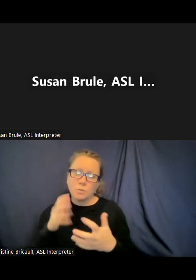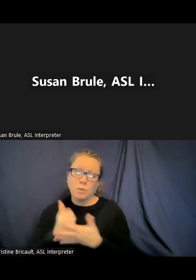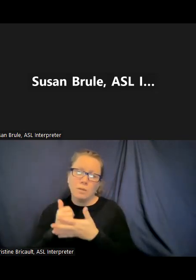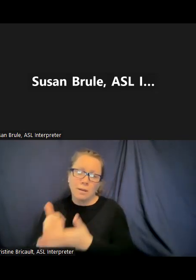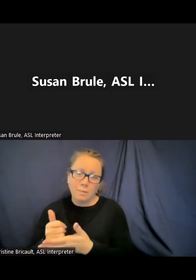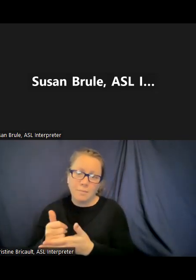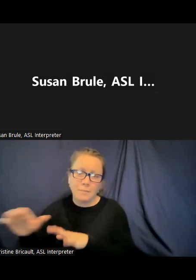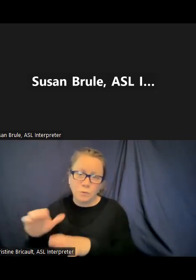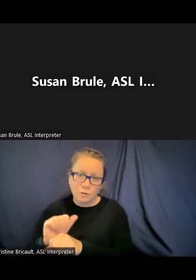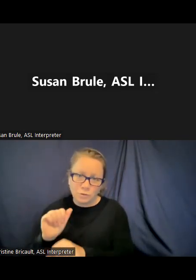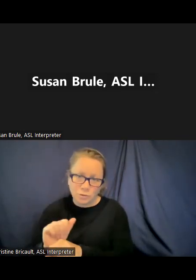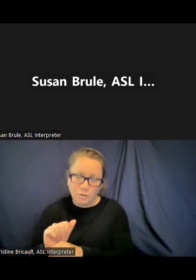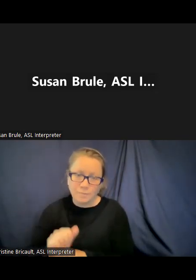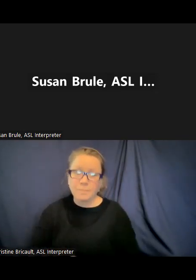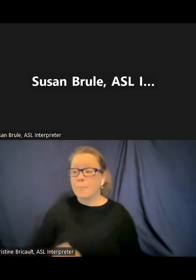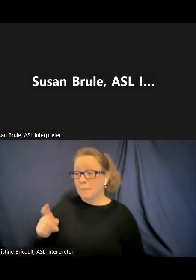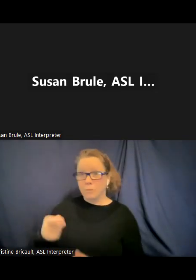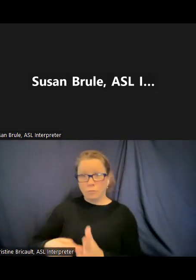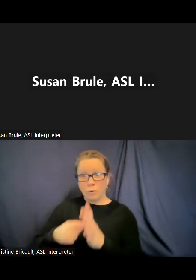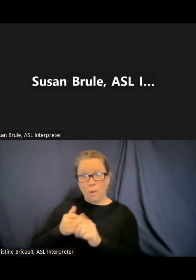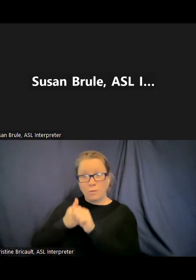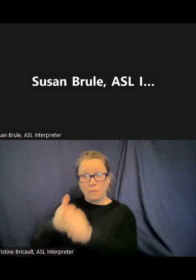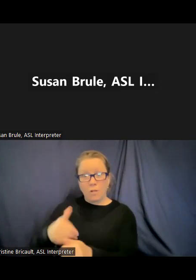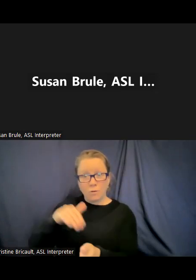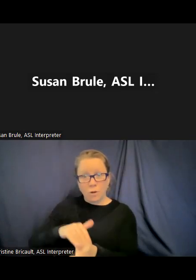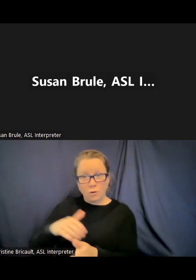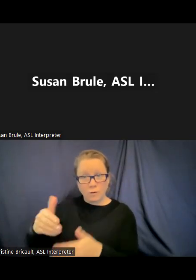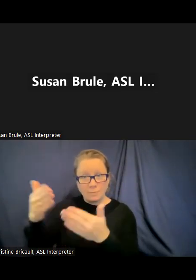You're not required to follow what the doctor recommends as far as an accommodation,